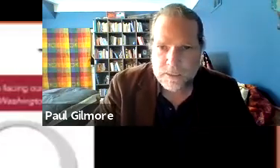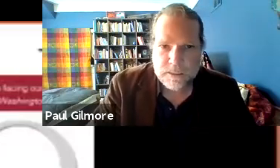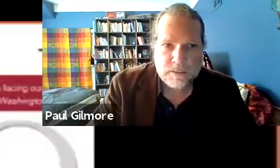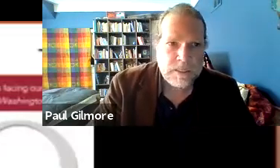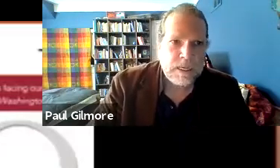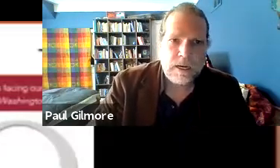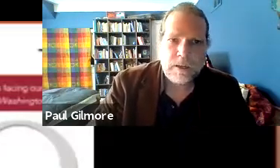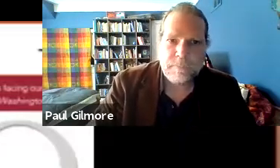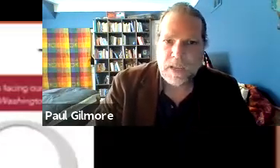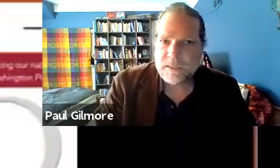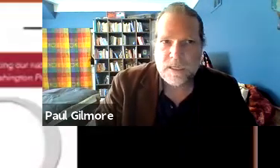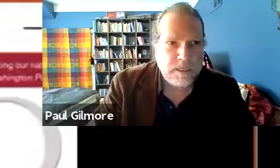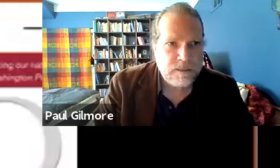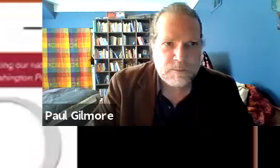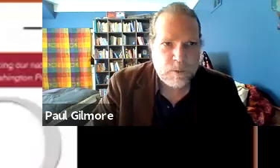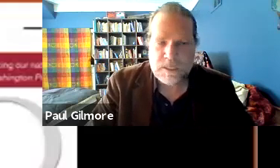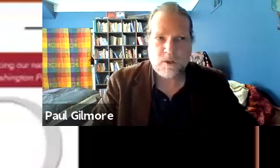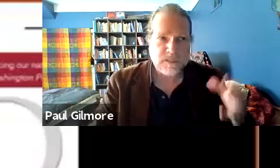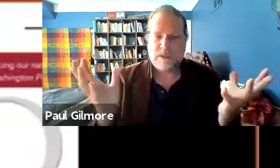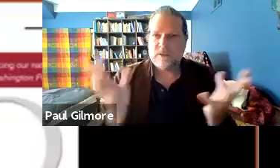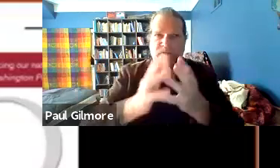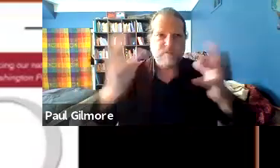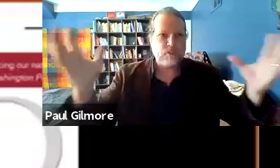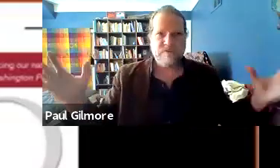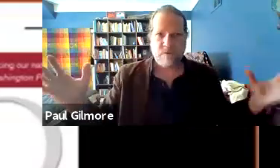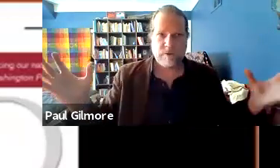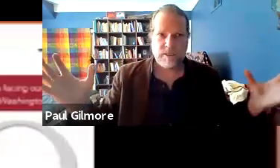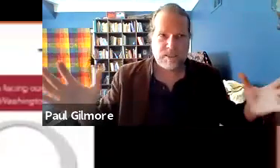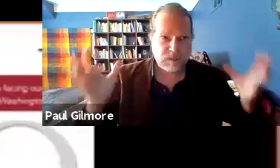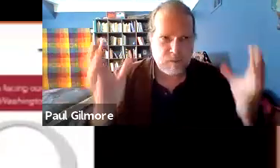Huntington? And he in this book, he talks about this straightforward. He says, Well,